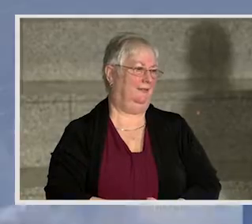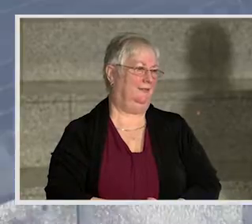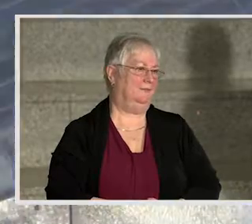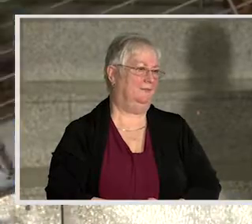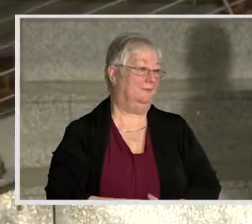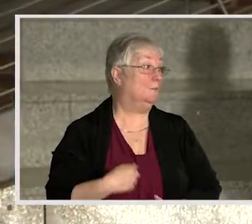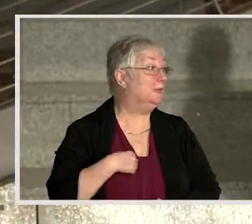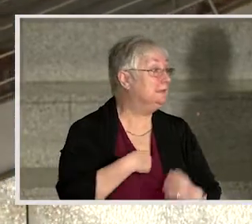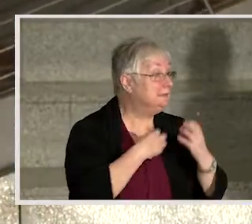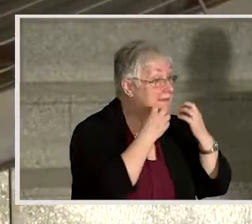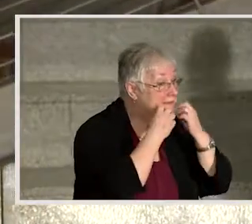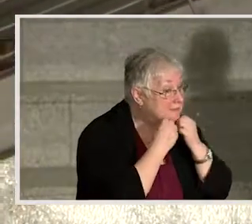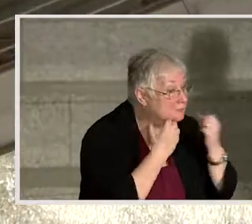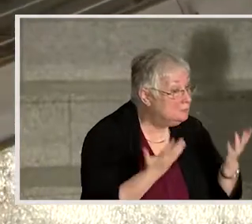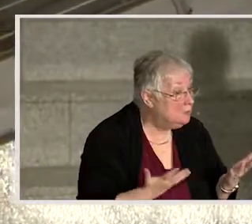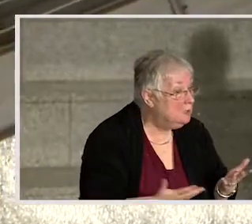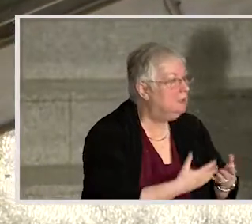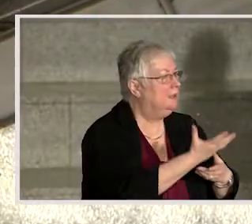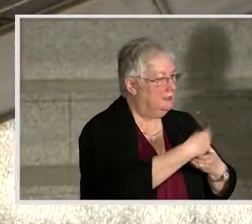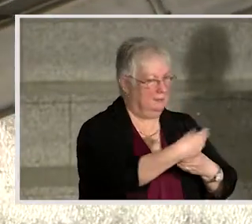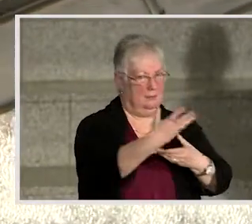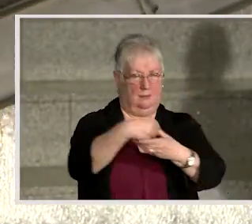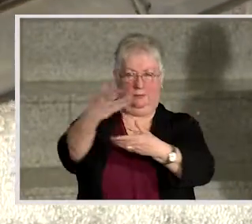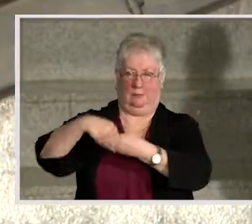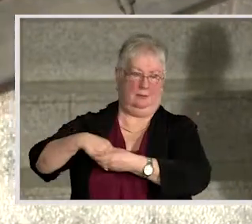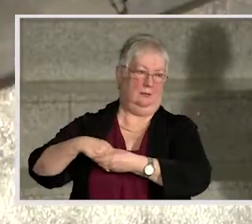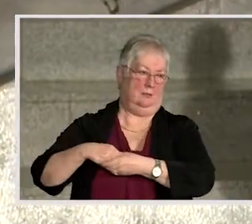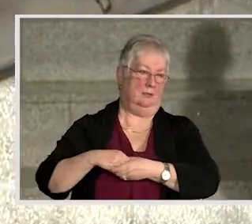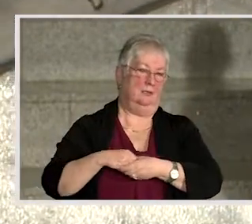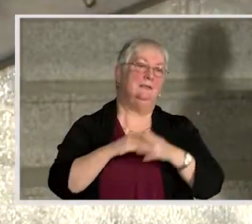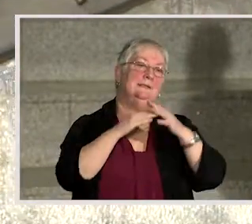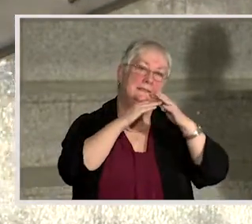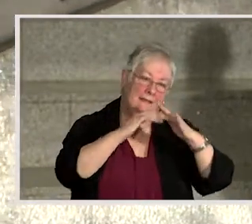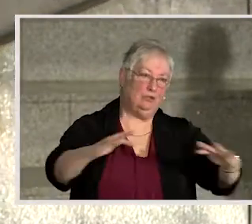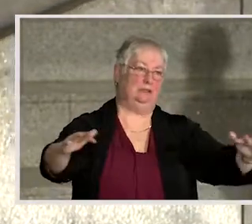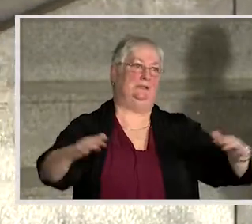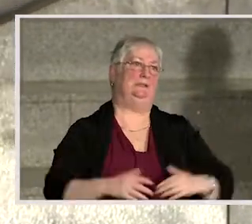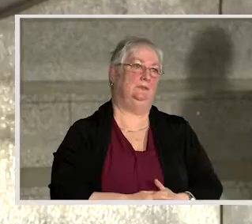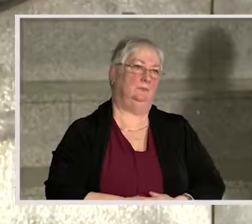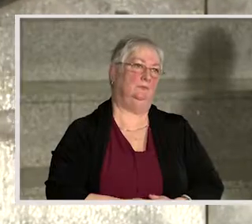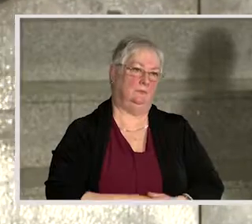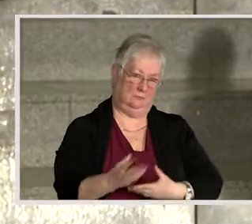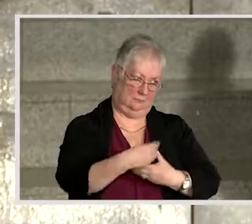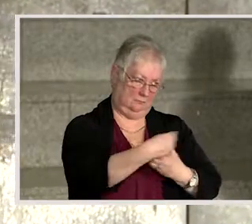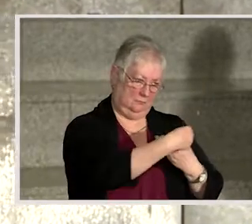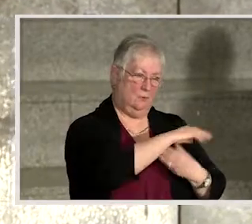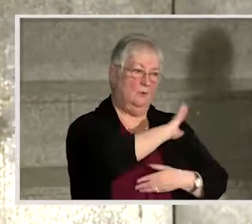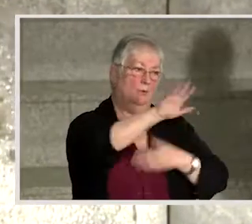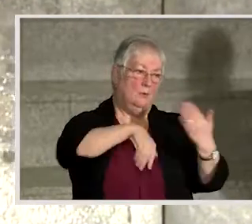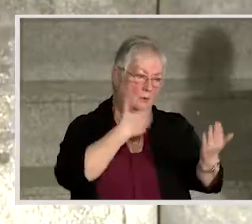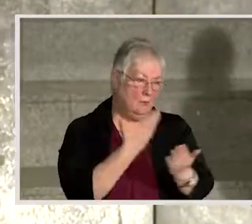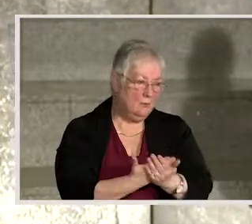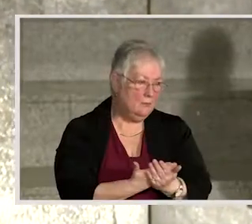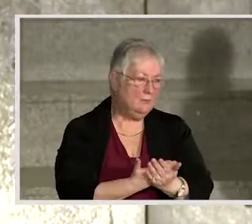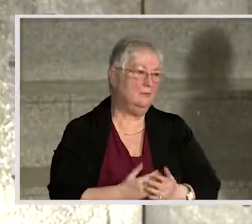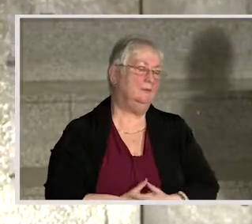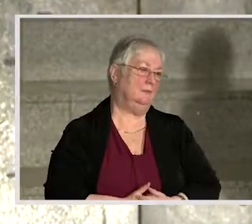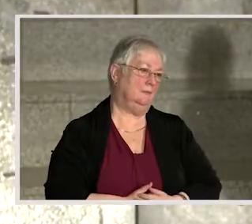THAT REFLECTS THOSE VALUES PEOPLE ARE REQUIRED AND WILLING TO FOLLOW THESE LAWS.